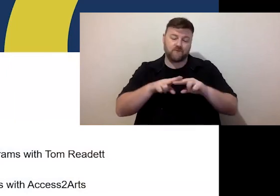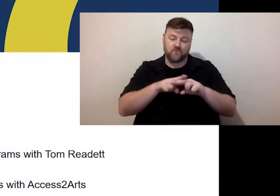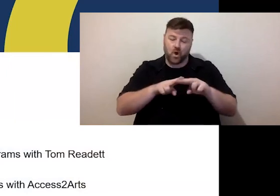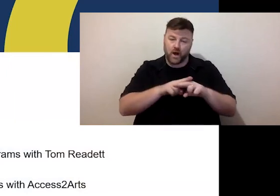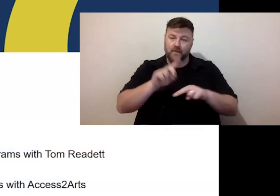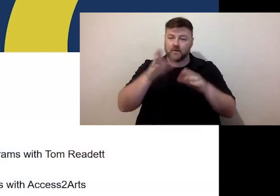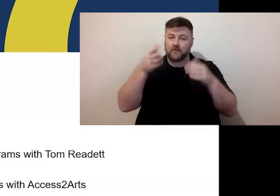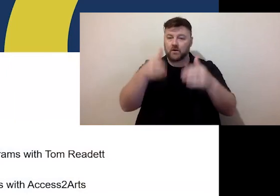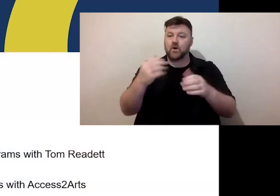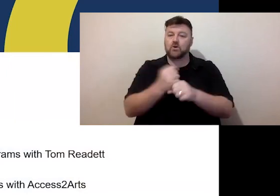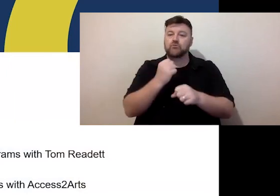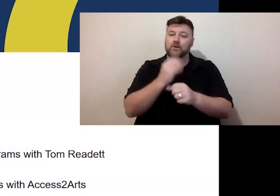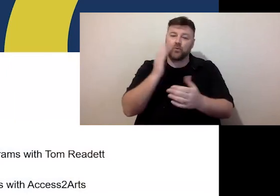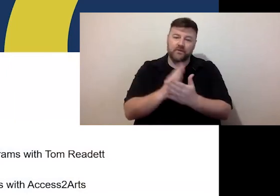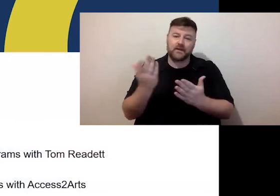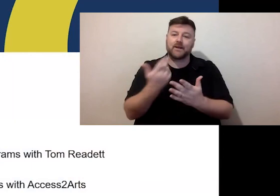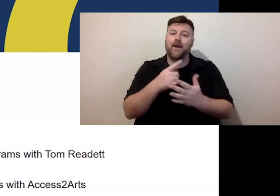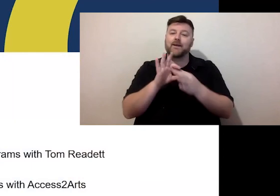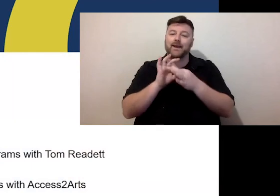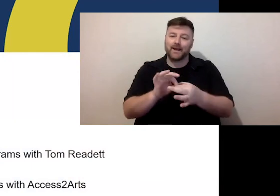creating authentic and engaging artist-led education programs with